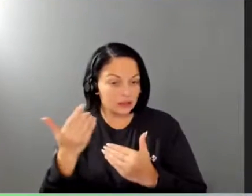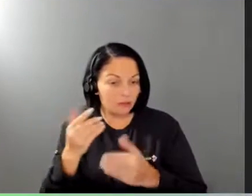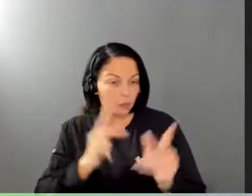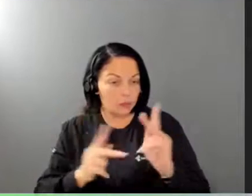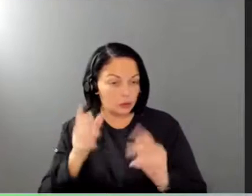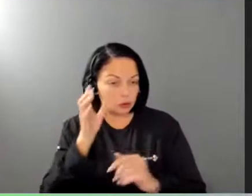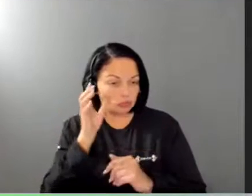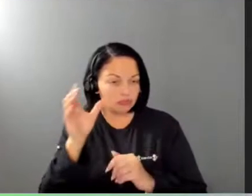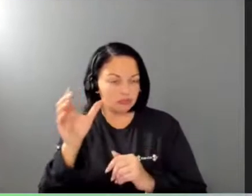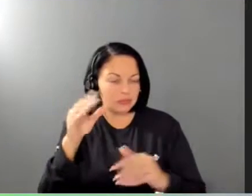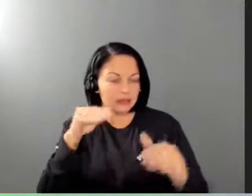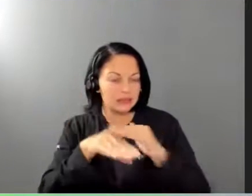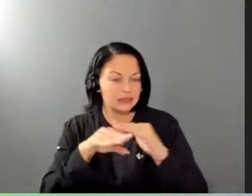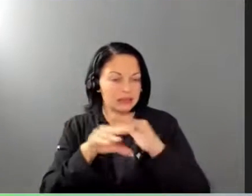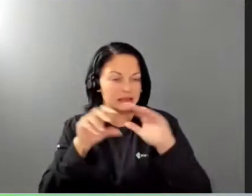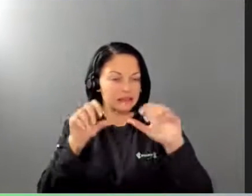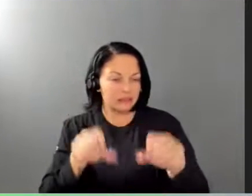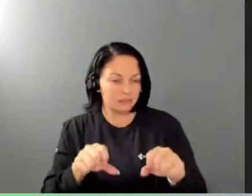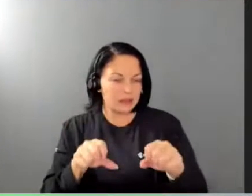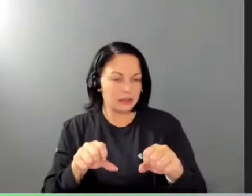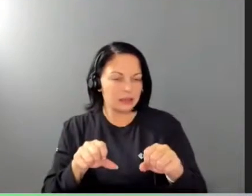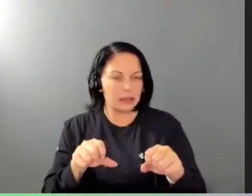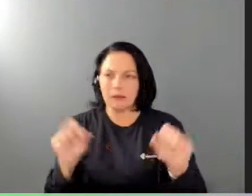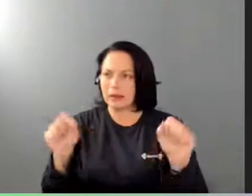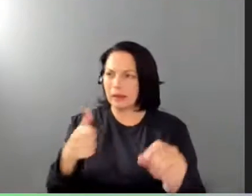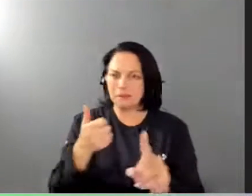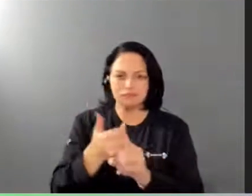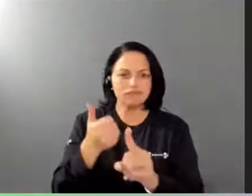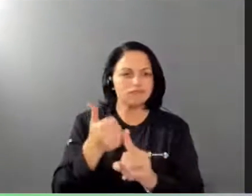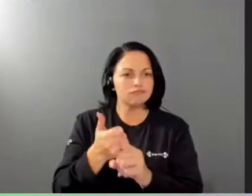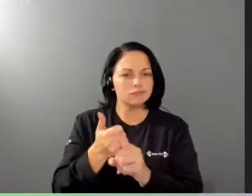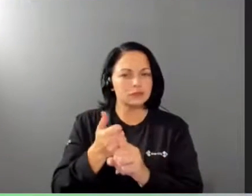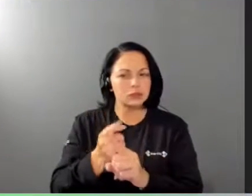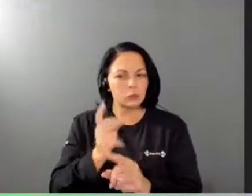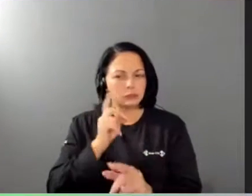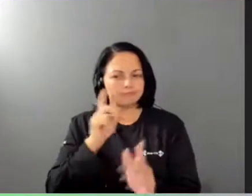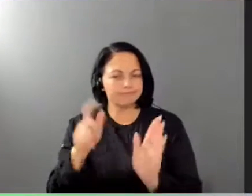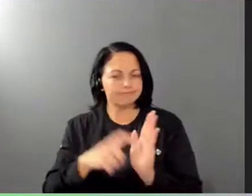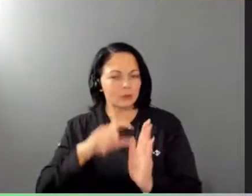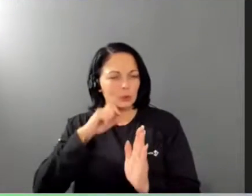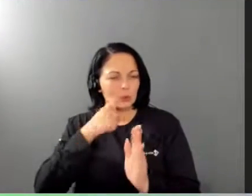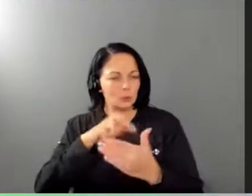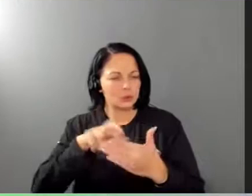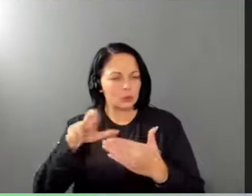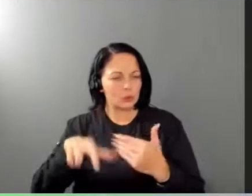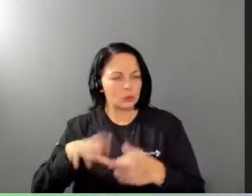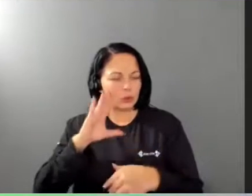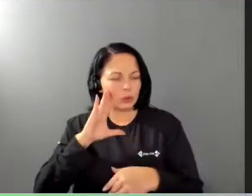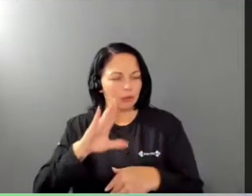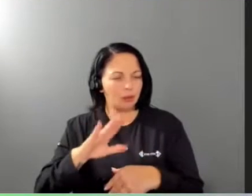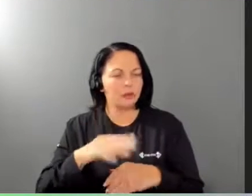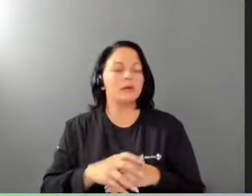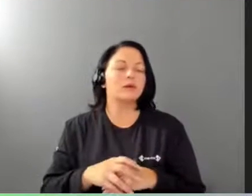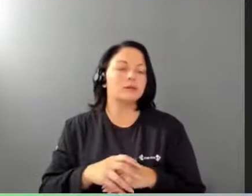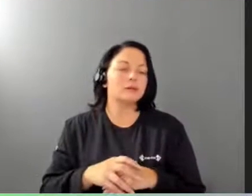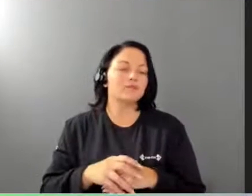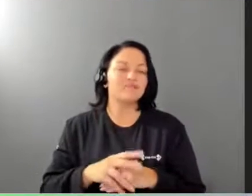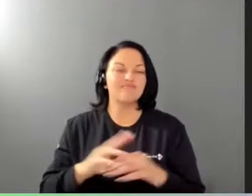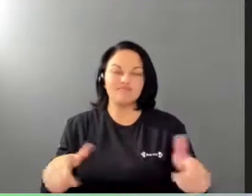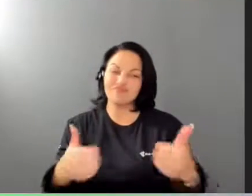[Kendall Gassner] [Katie McCormick] I think I think if there's ways to where they can take action